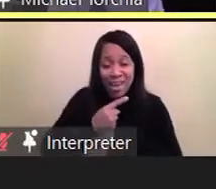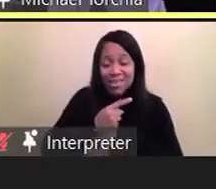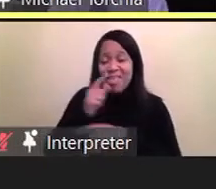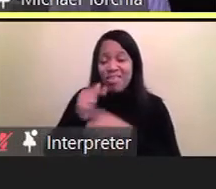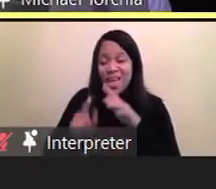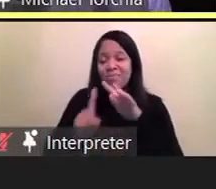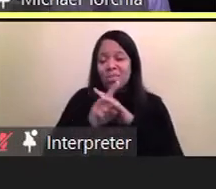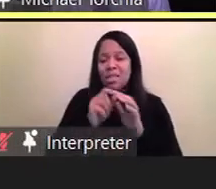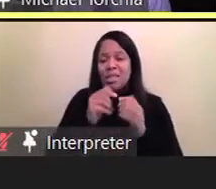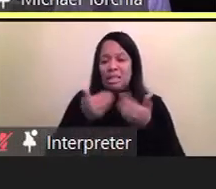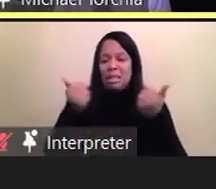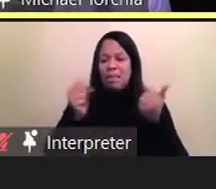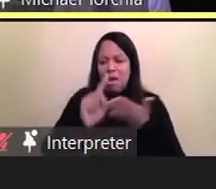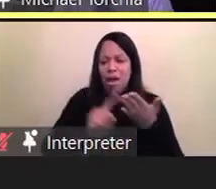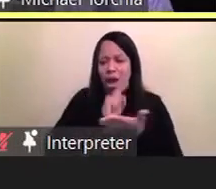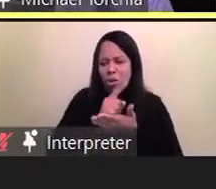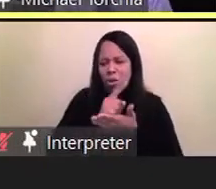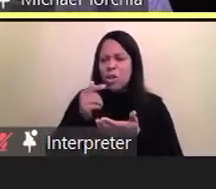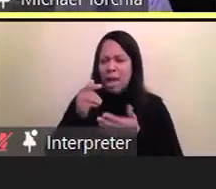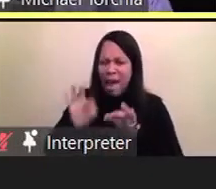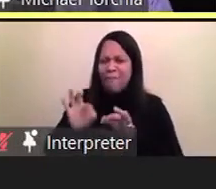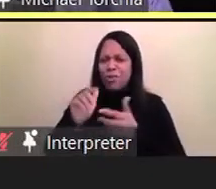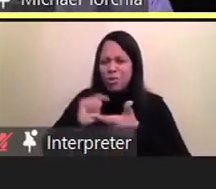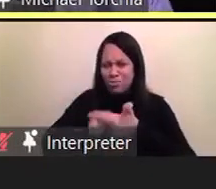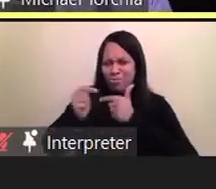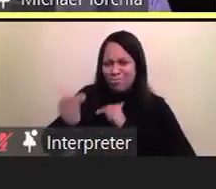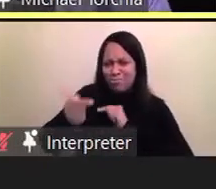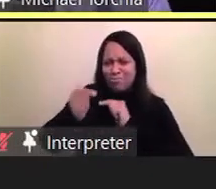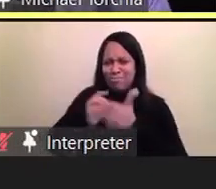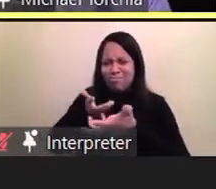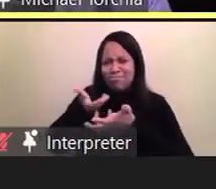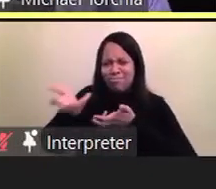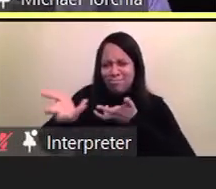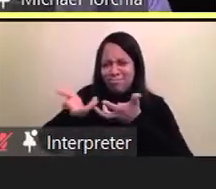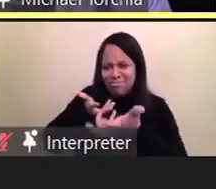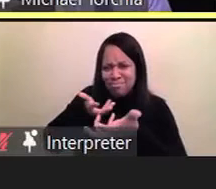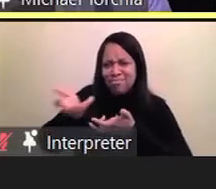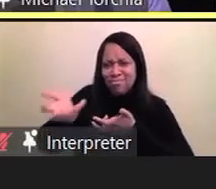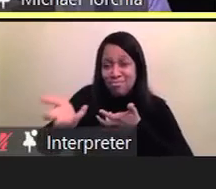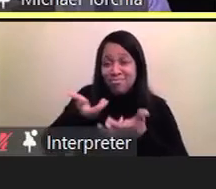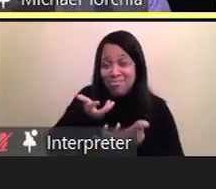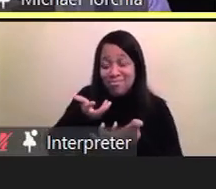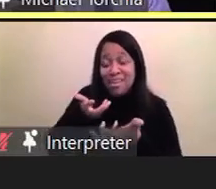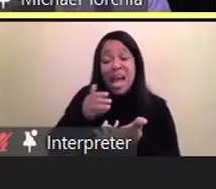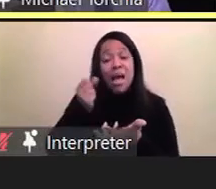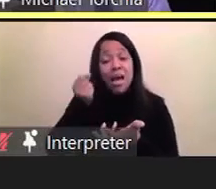And you go back and forth, which, by the way, I strongly recommend you document that process